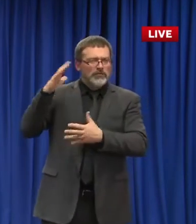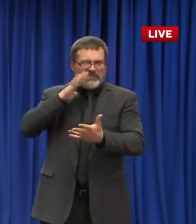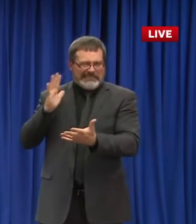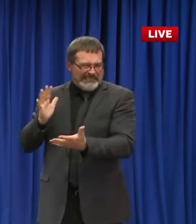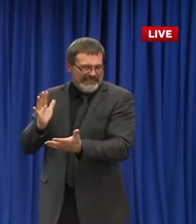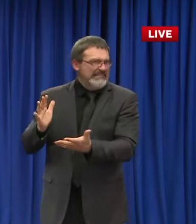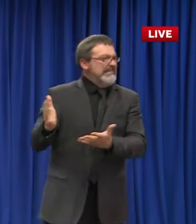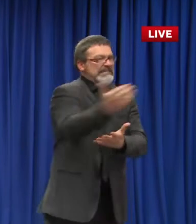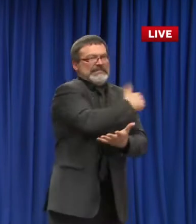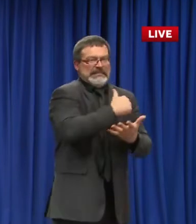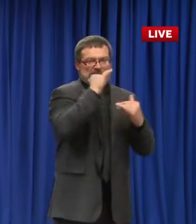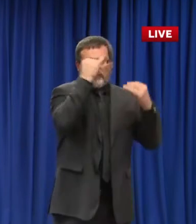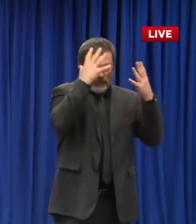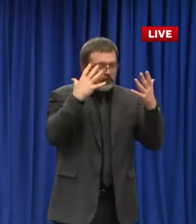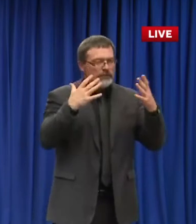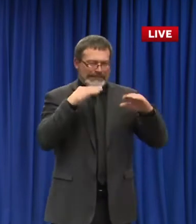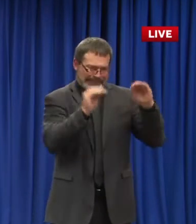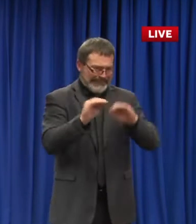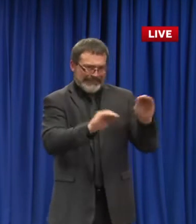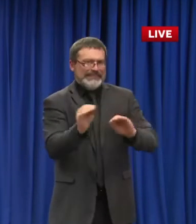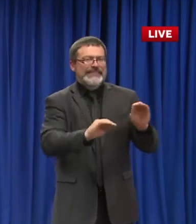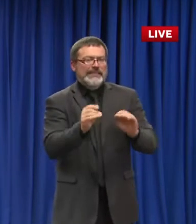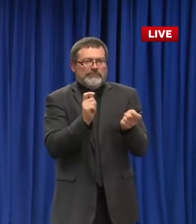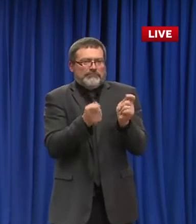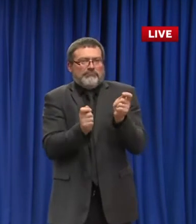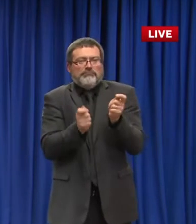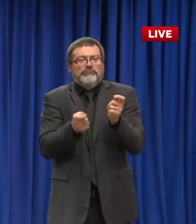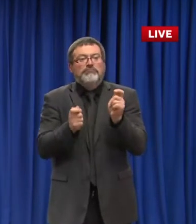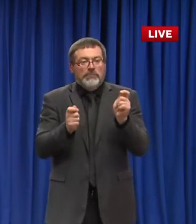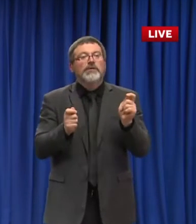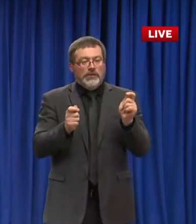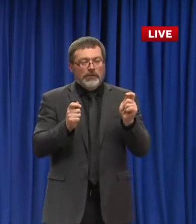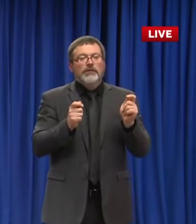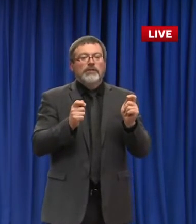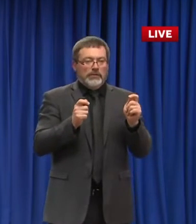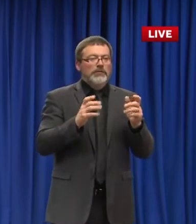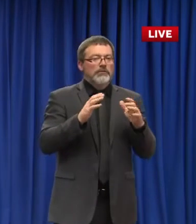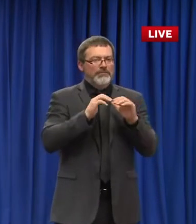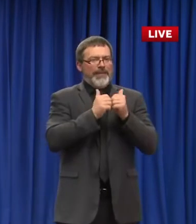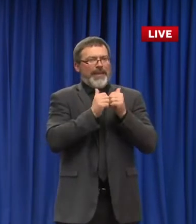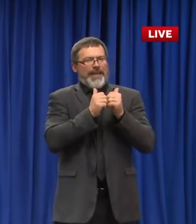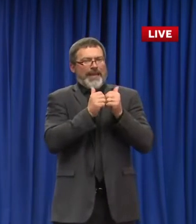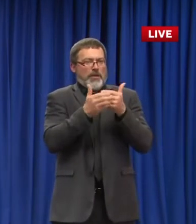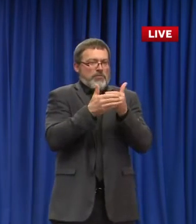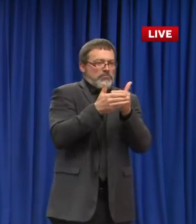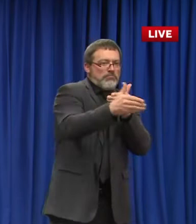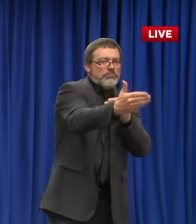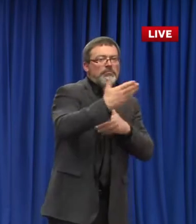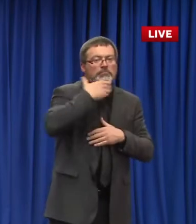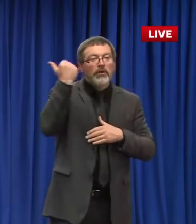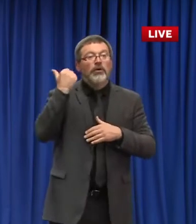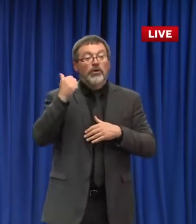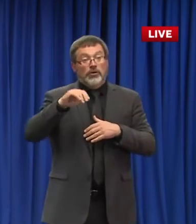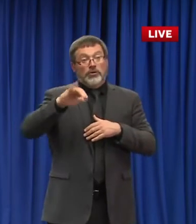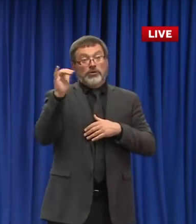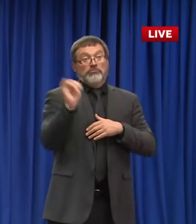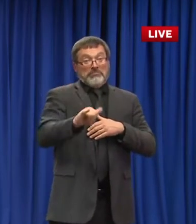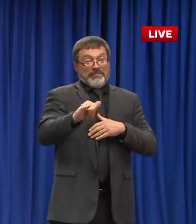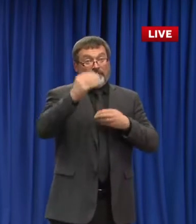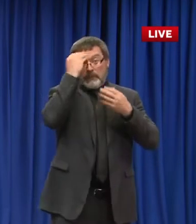DEPARTMENT OF HEALTH AND HUMAN SERVICES AND THE DEPARTMENT OF EDUCATION AS WELL REALLY TAKING A COMBINED EFFORT IN TERMS OF MAKING SURE THAT THE NEW GUIDANCE IS RELEASED ITS ON